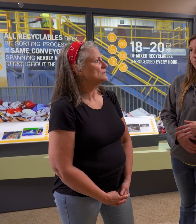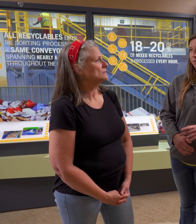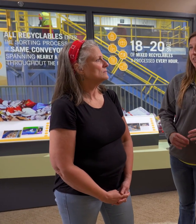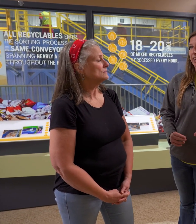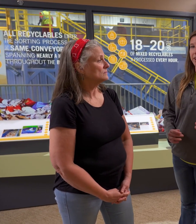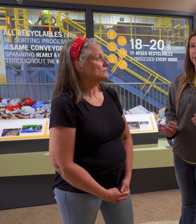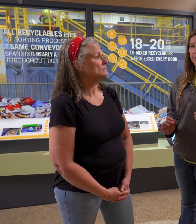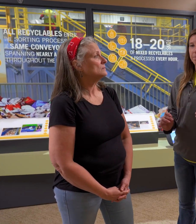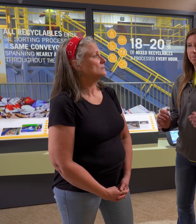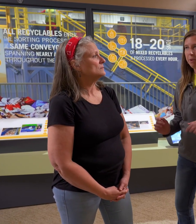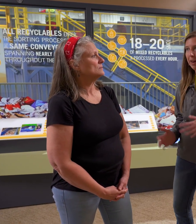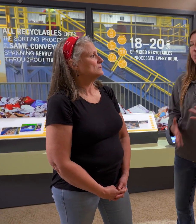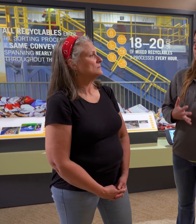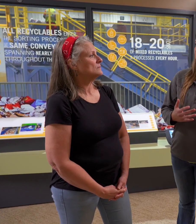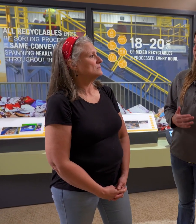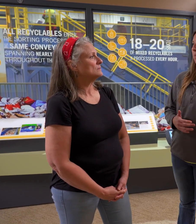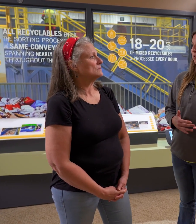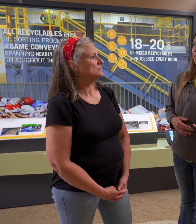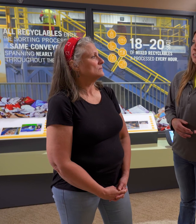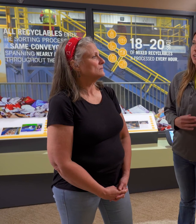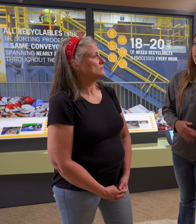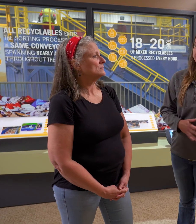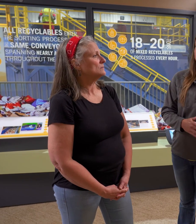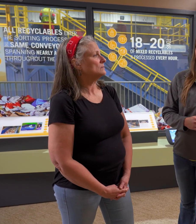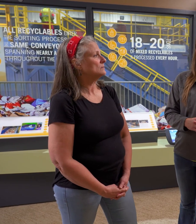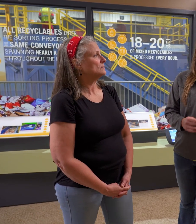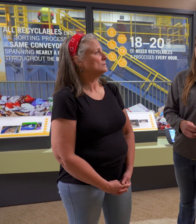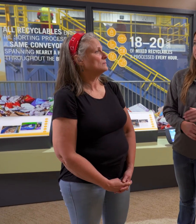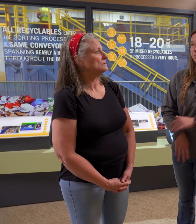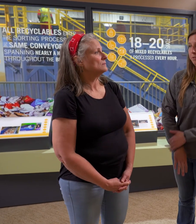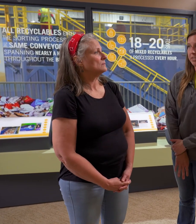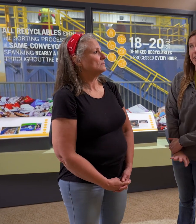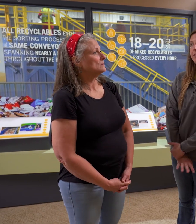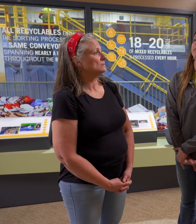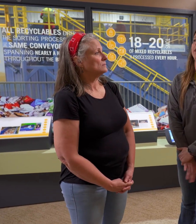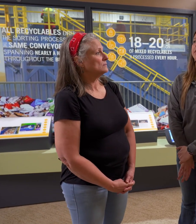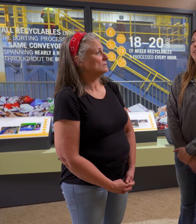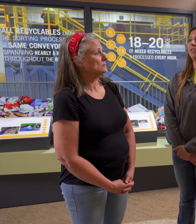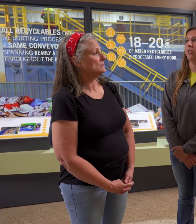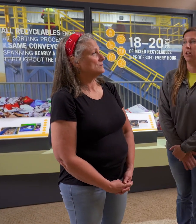are moving and pop the paper upwards. Everything else passes through the disks and continues on.